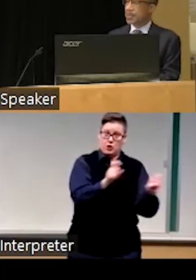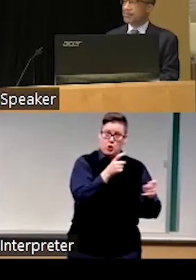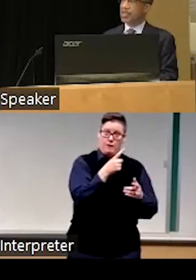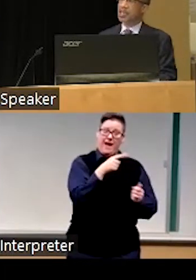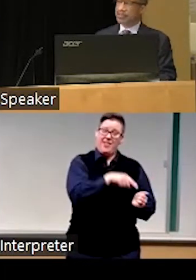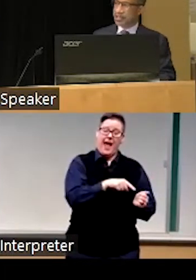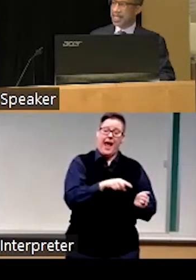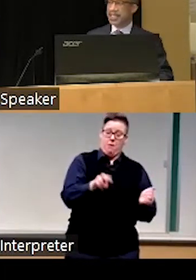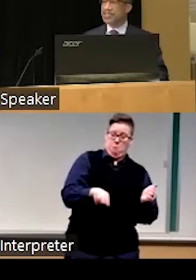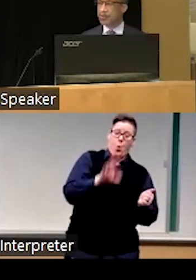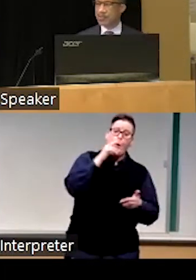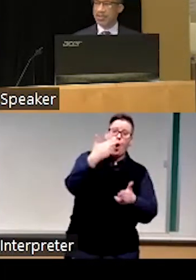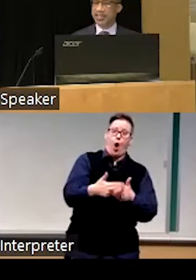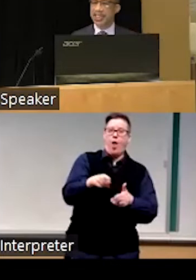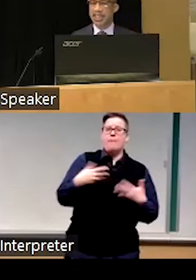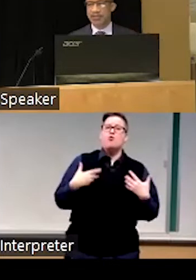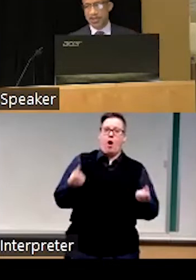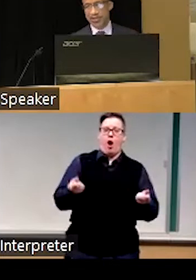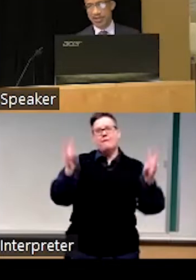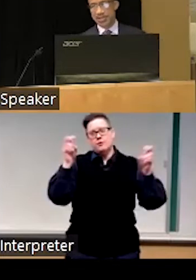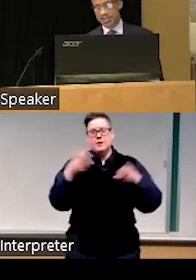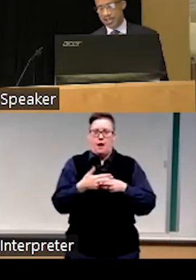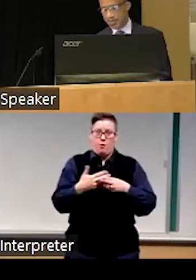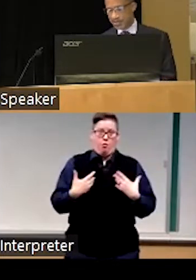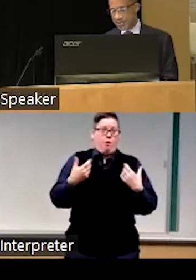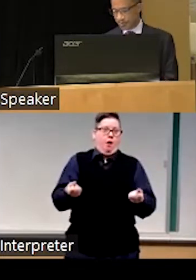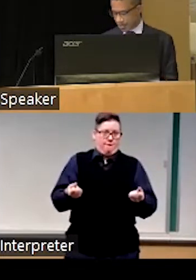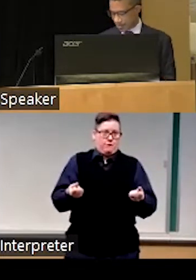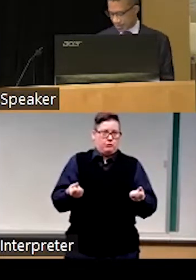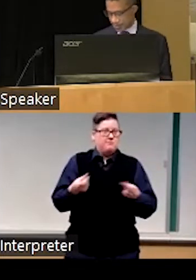who have recovered at least temporarily from their serious and persistent mental illness